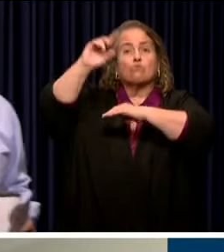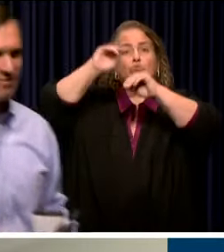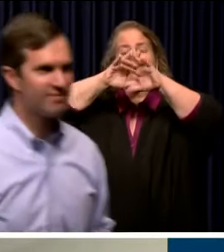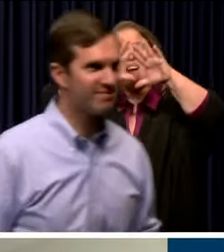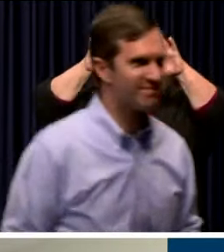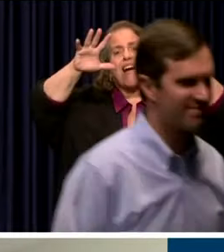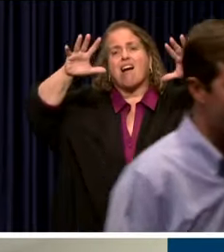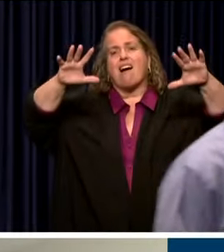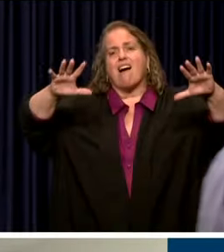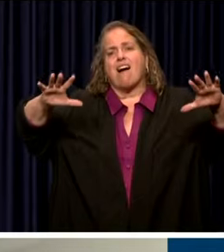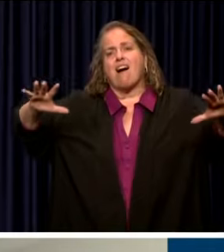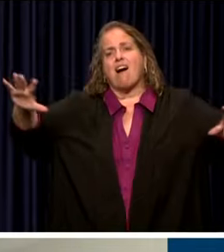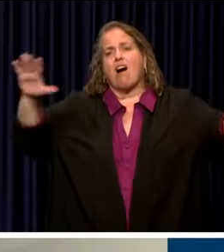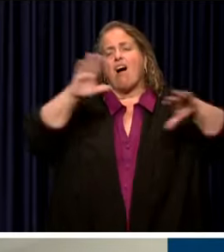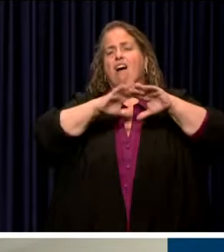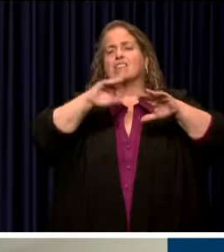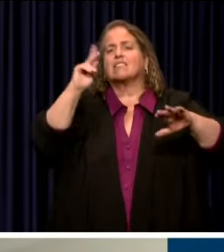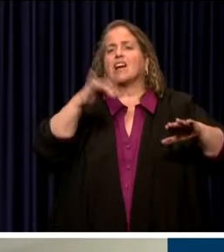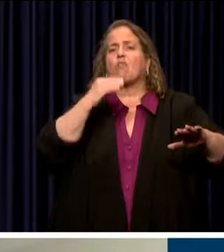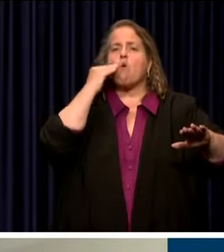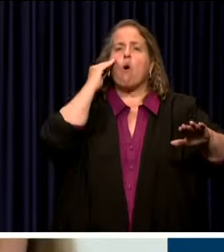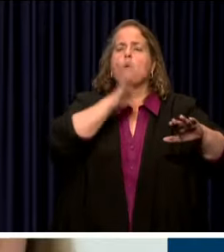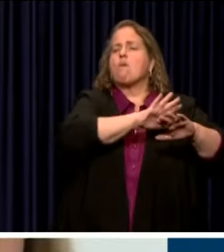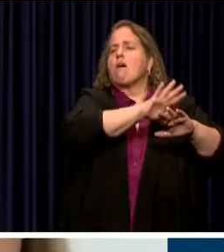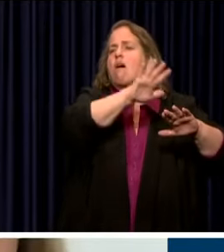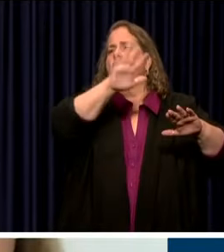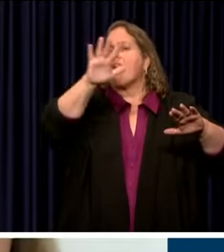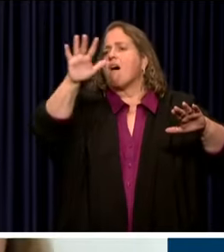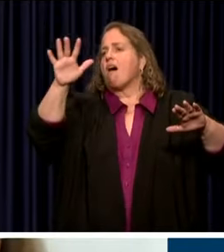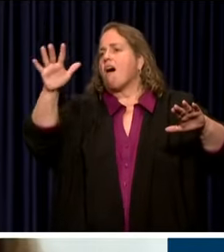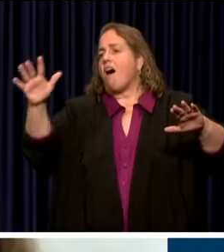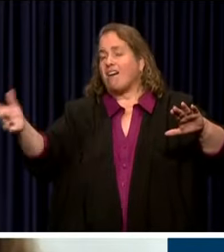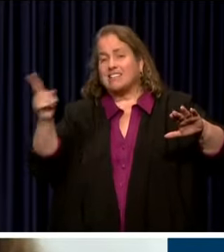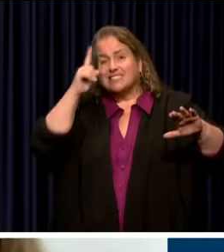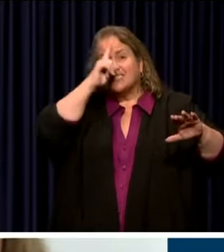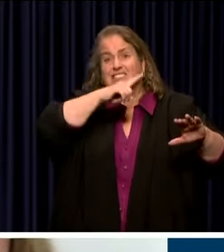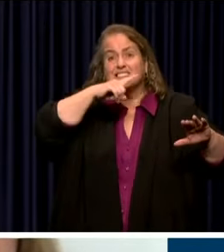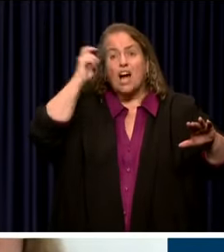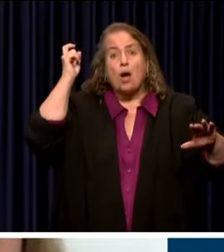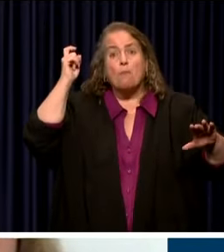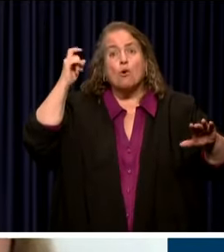OH!